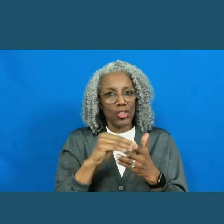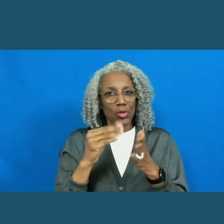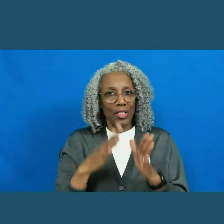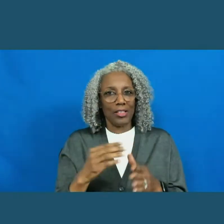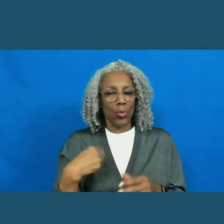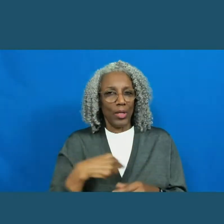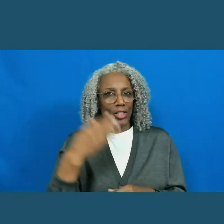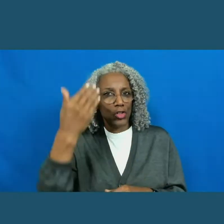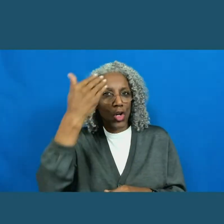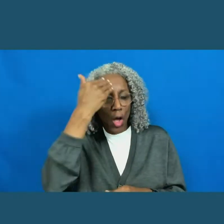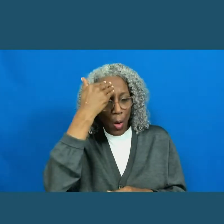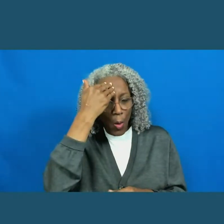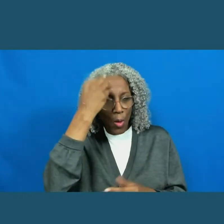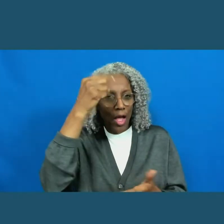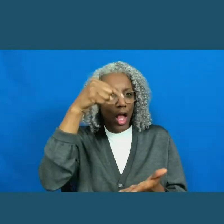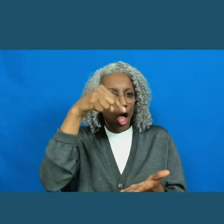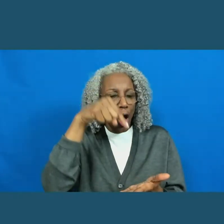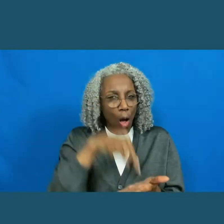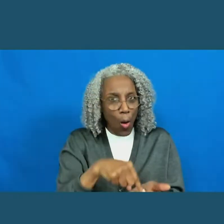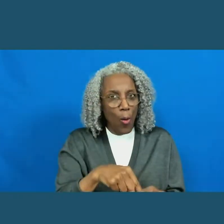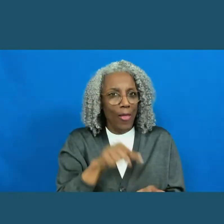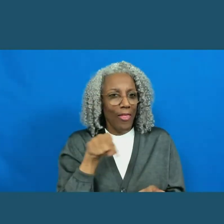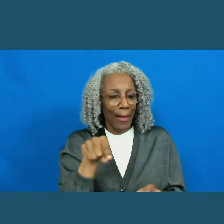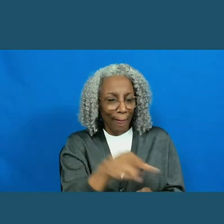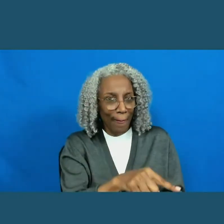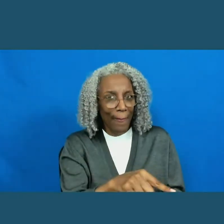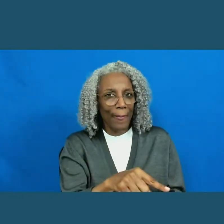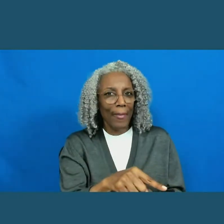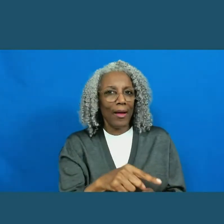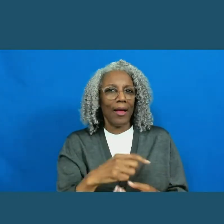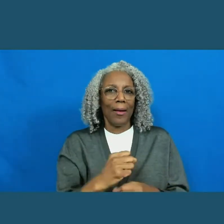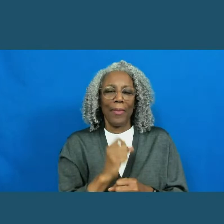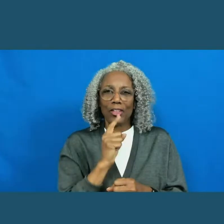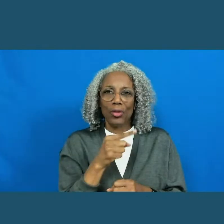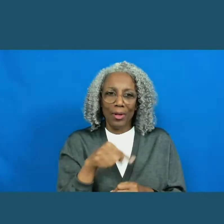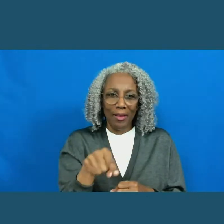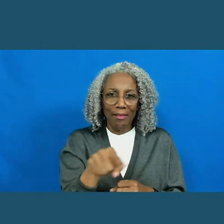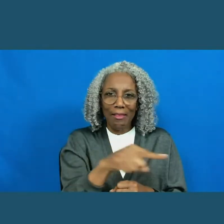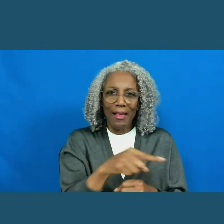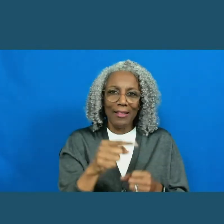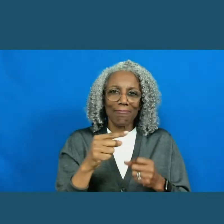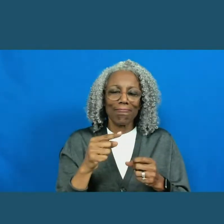making an impact on our students and particularly our students.